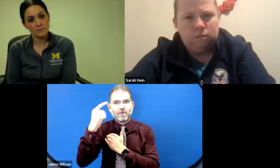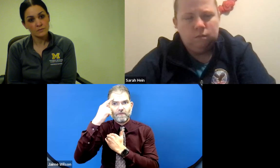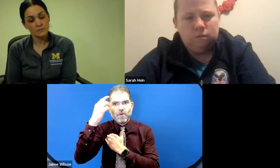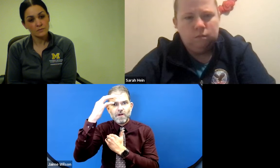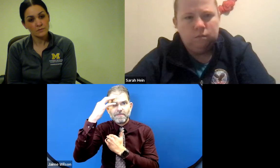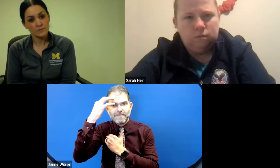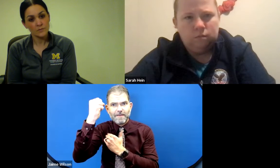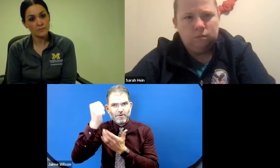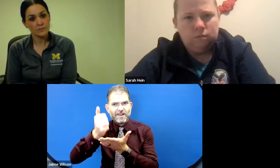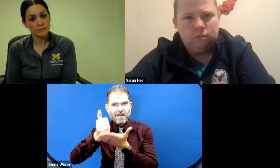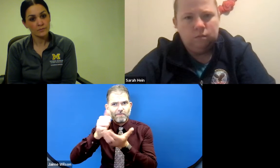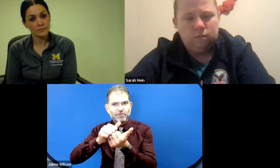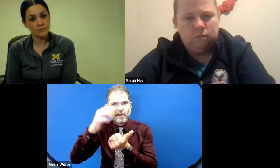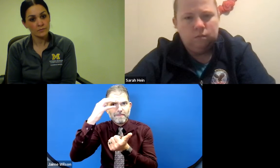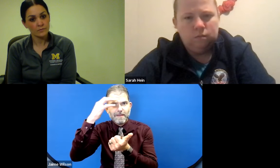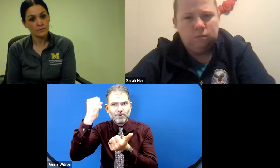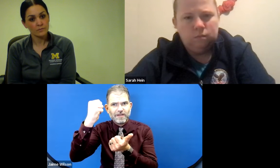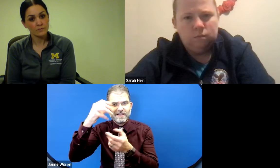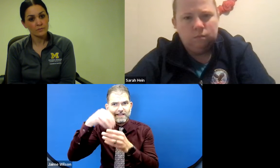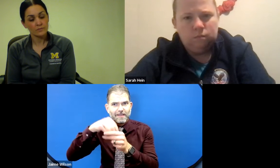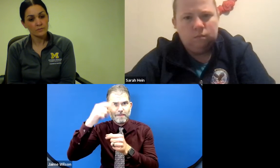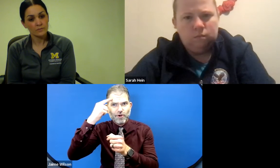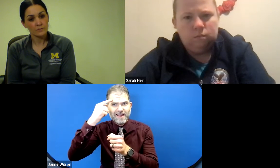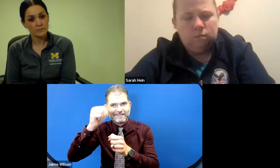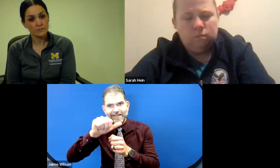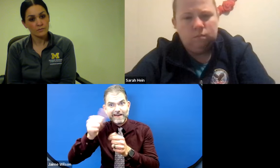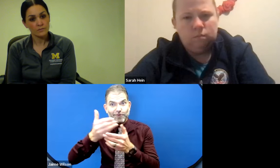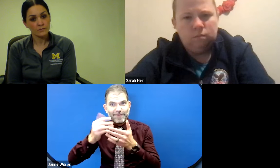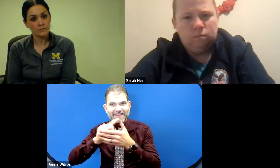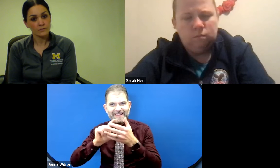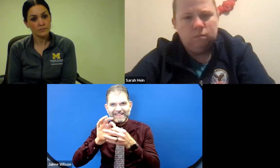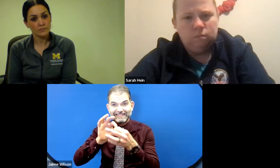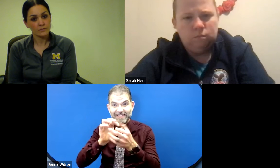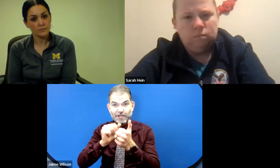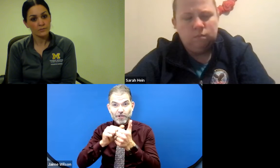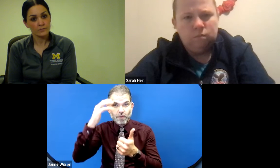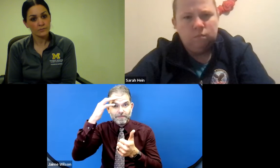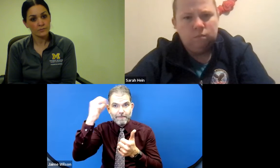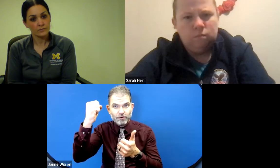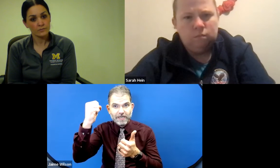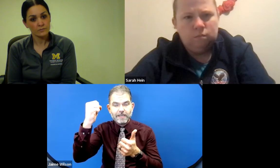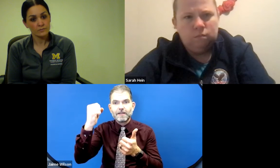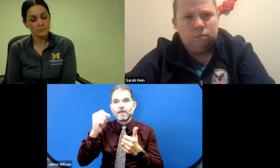ASL Interpreter: So that is responsible for memory ASL Interpreter: right? It helps with memory process and the brains, among other things.